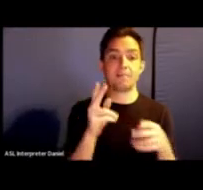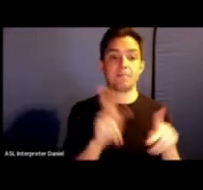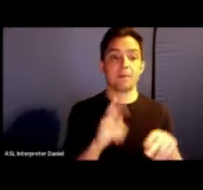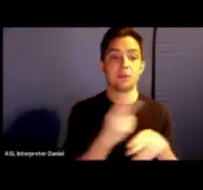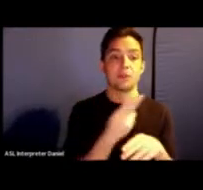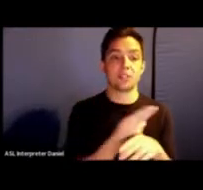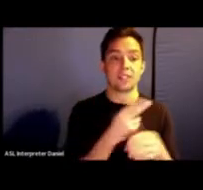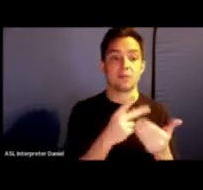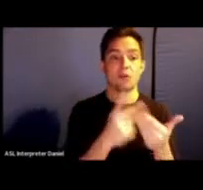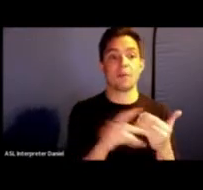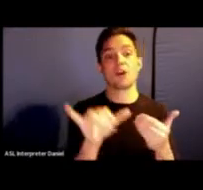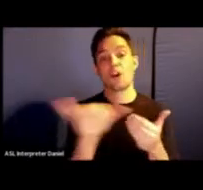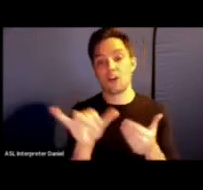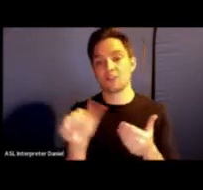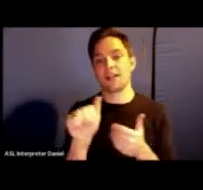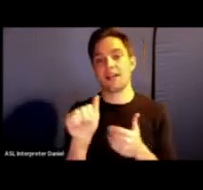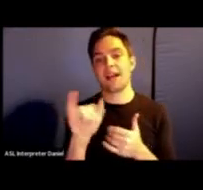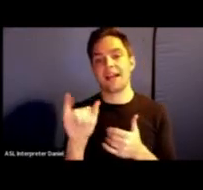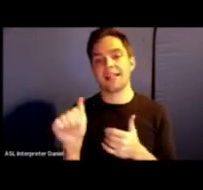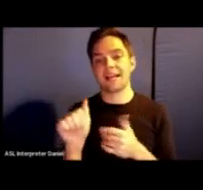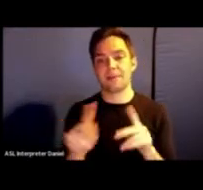people. Next slide, please.